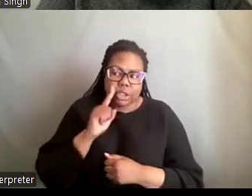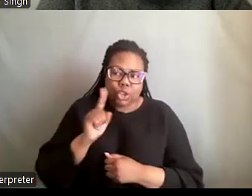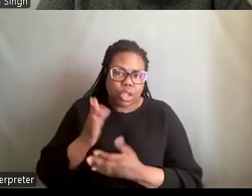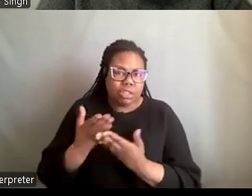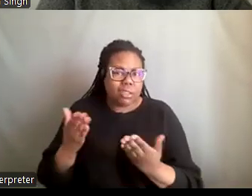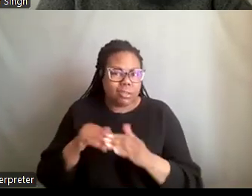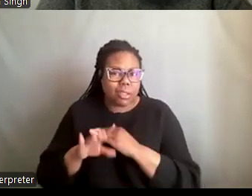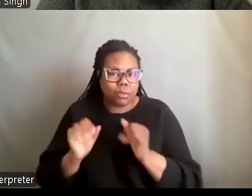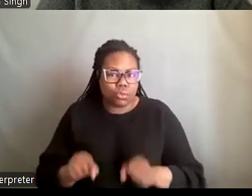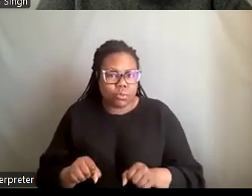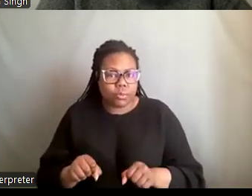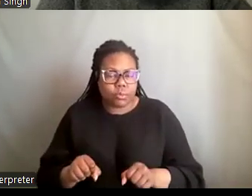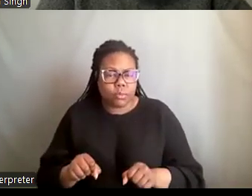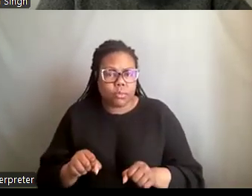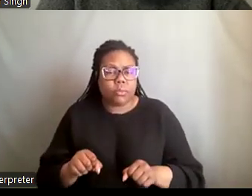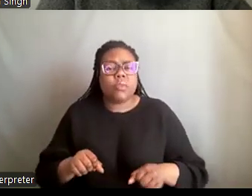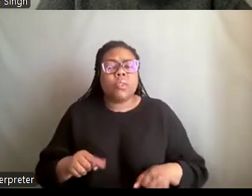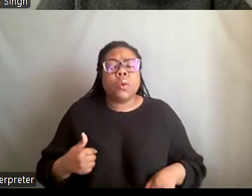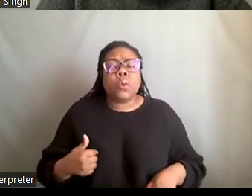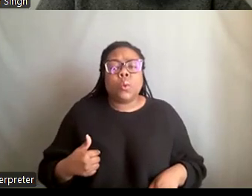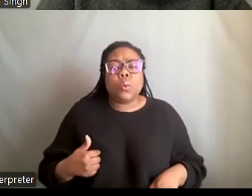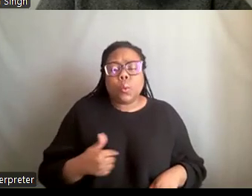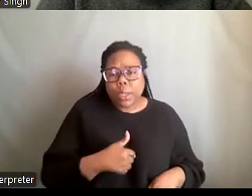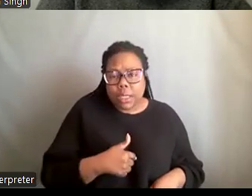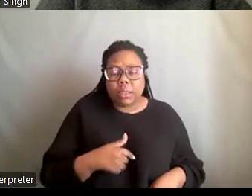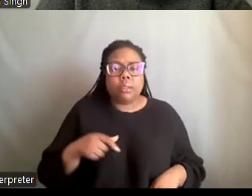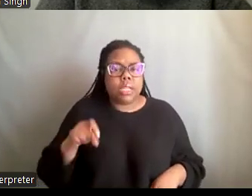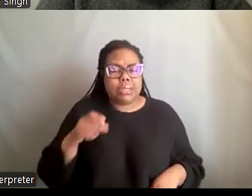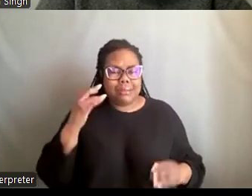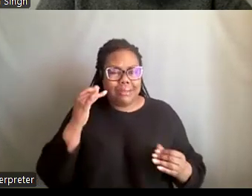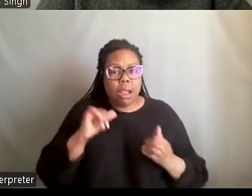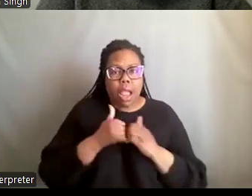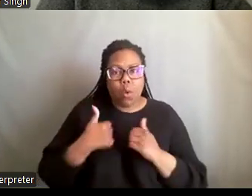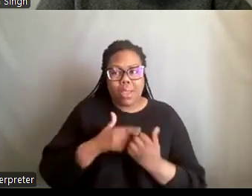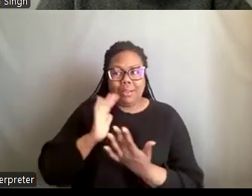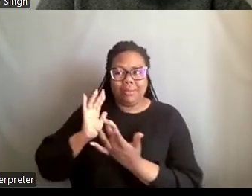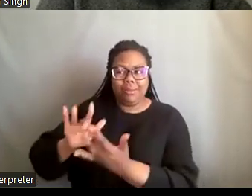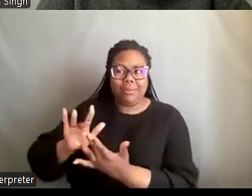Happy to offer that. I think that we need to think about